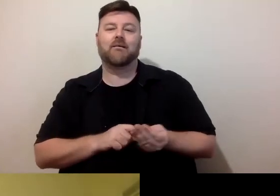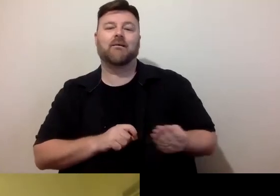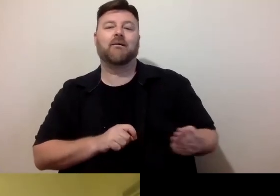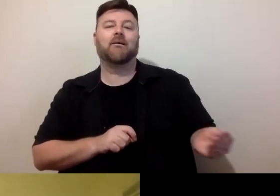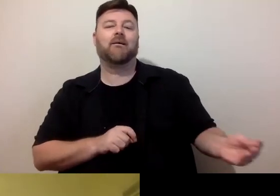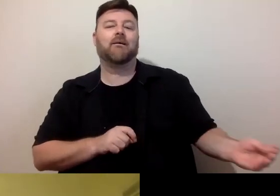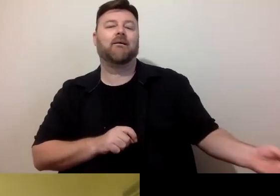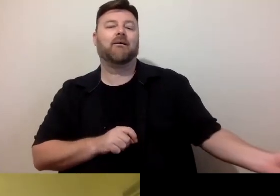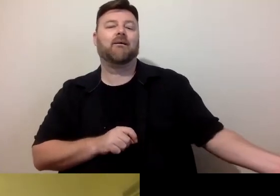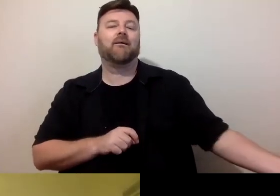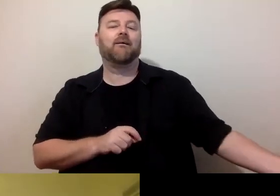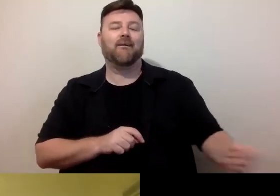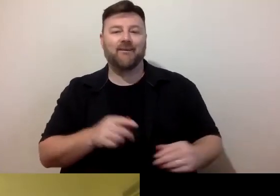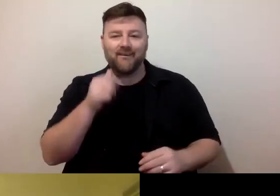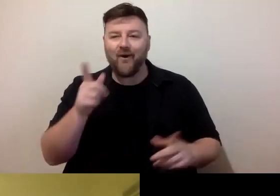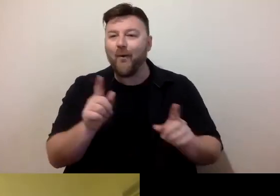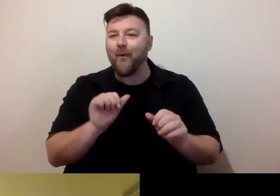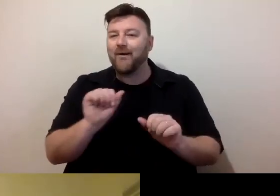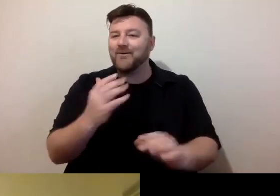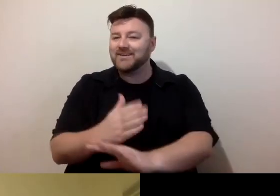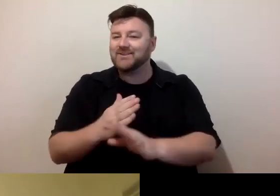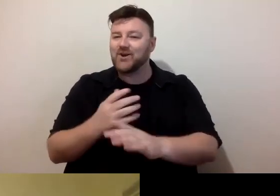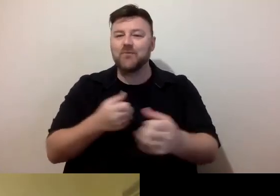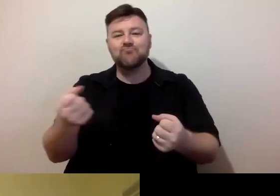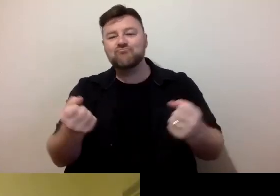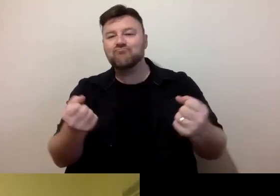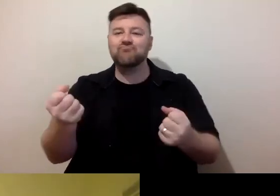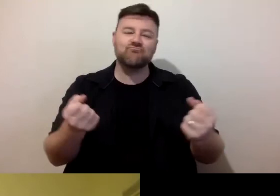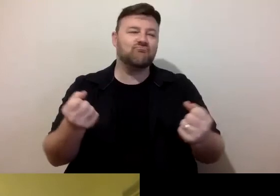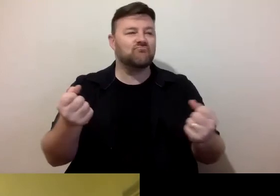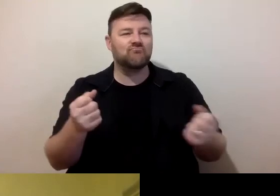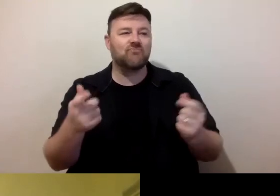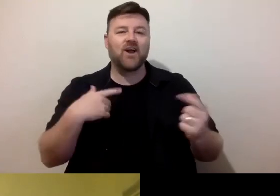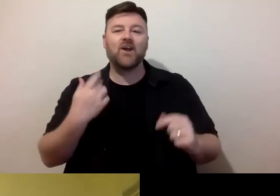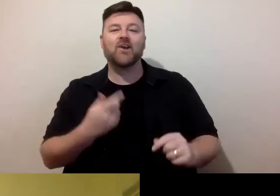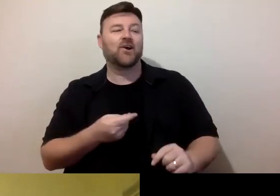or you're taking someone's blood or you're sending an email or a